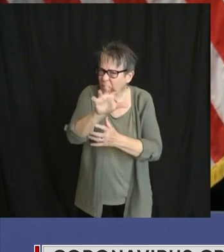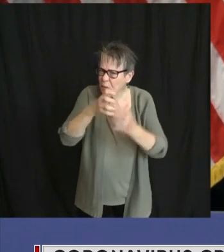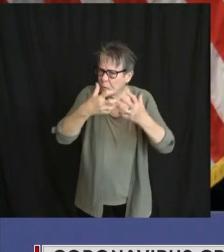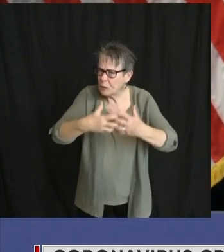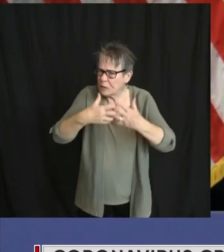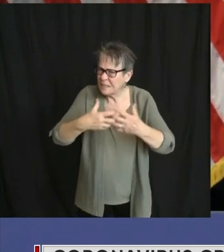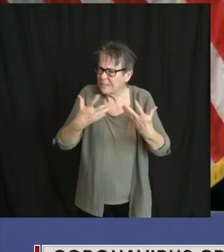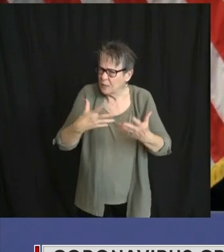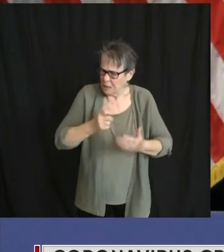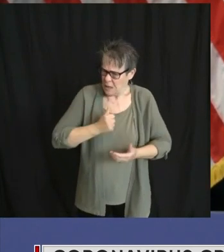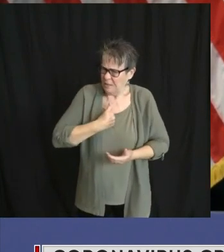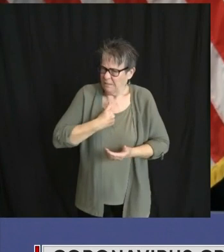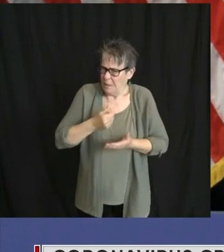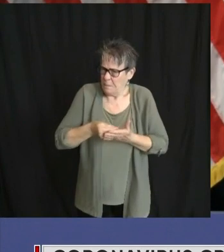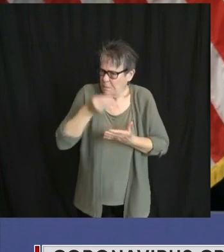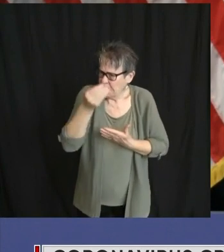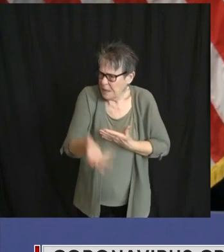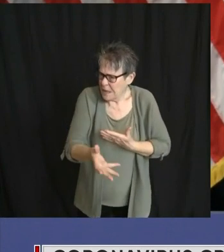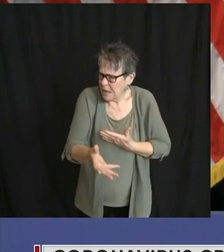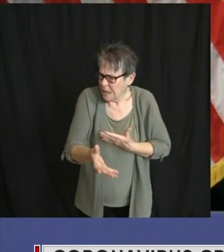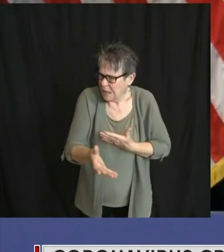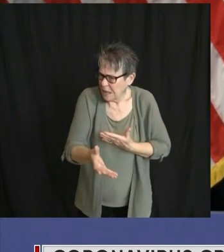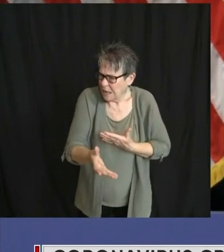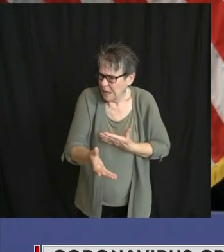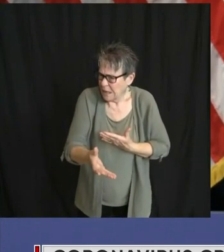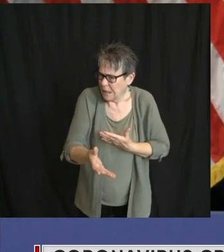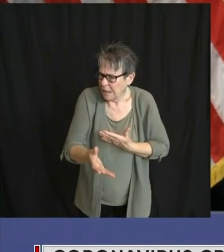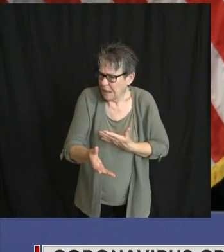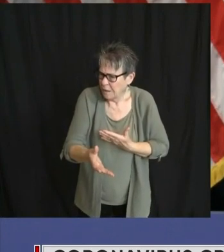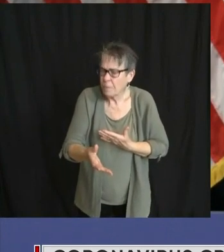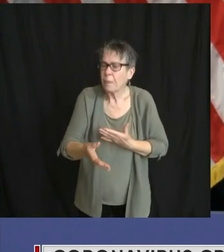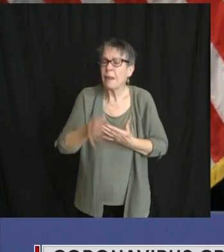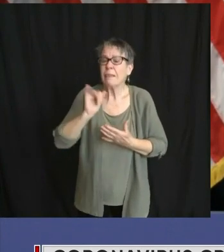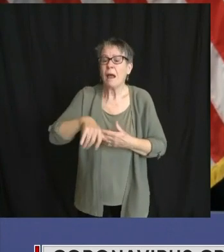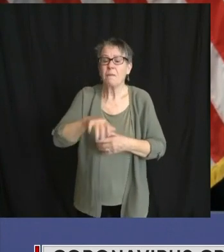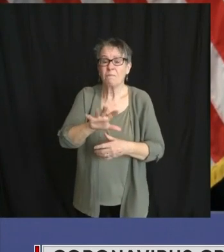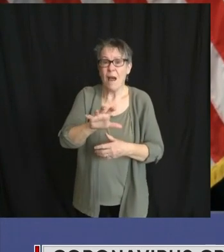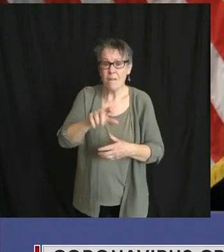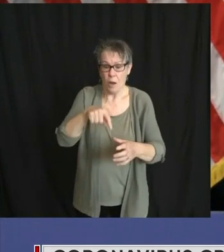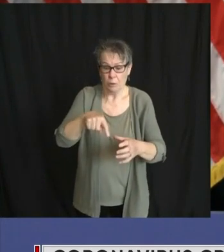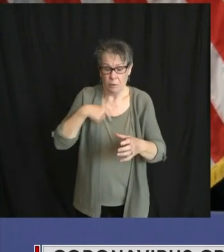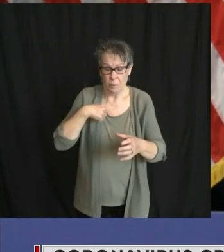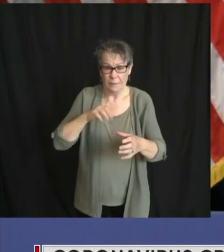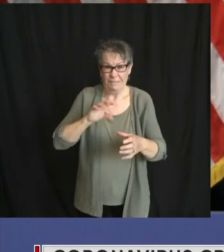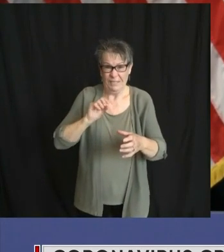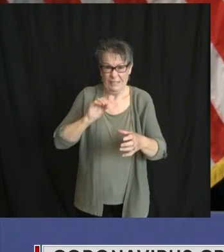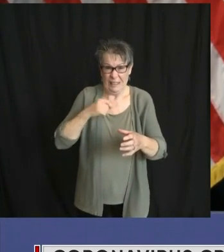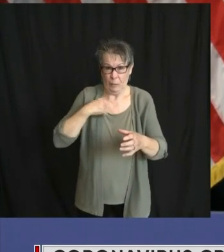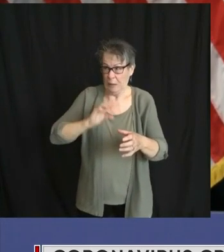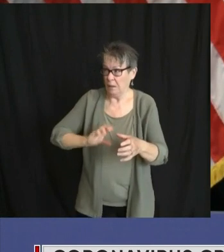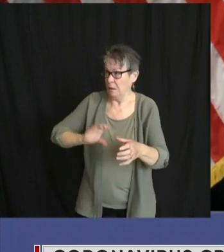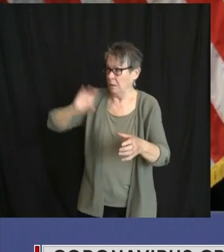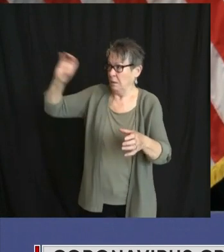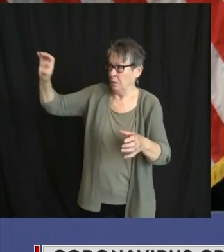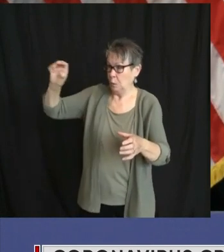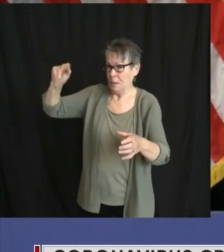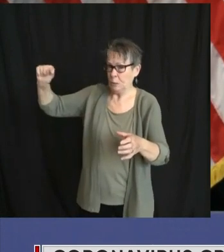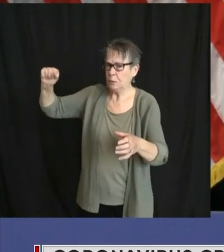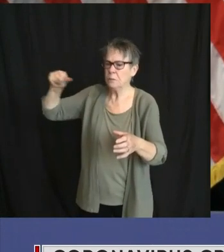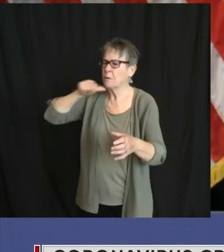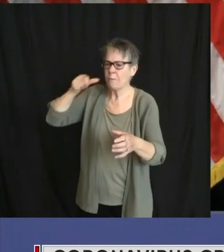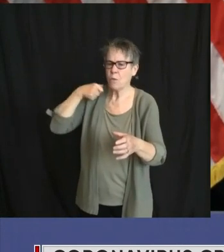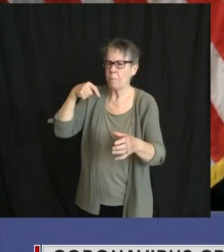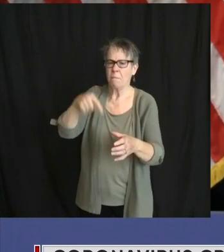TO HIS KNOWLEDGE THE